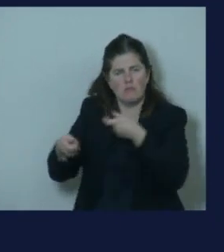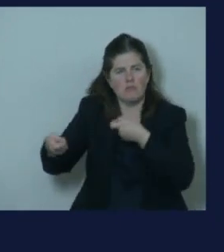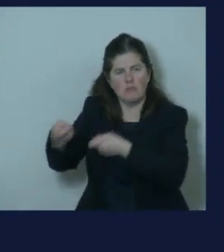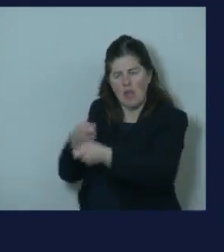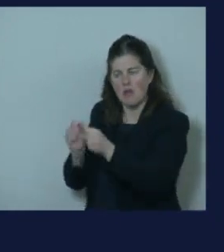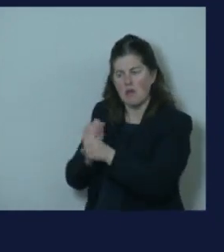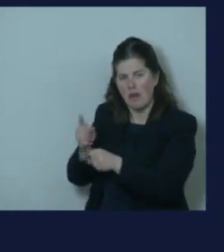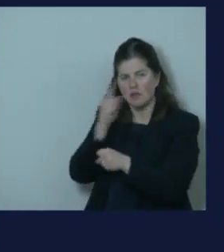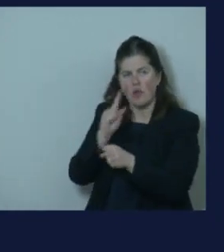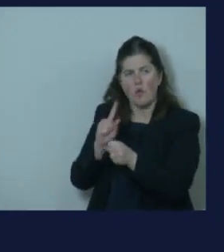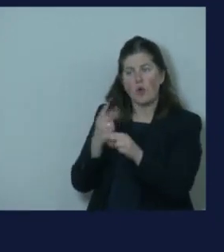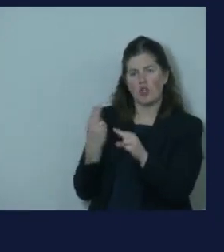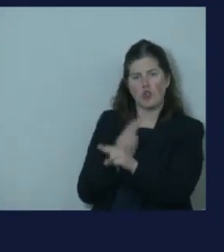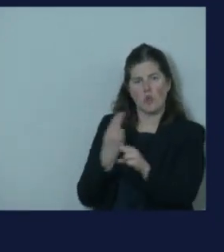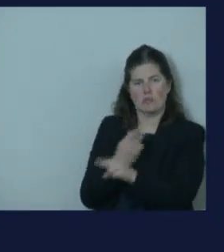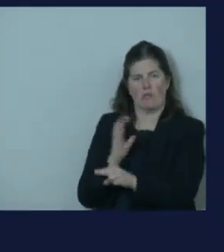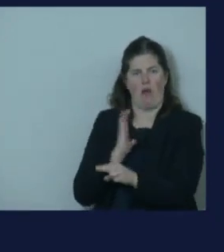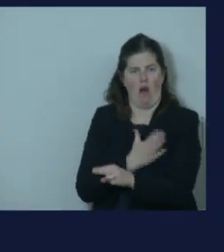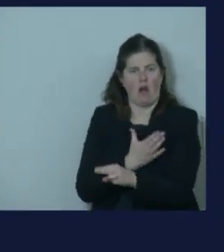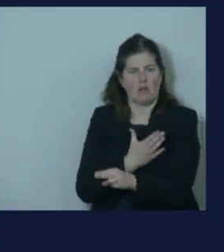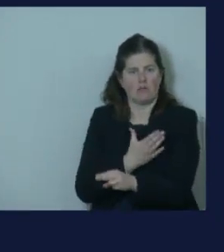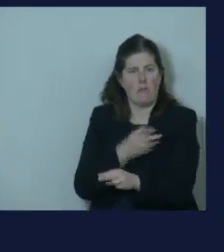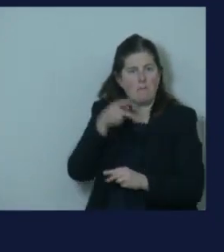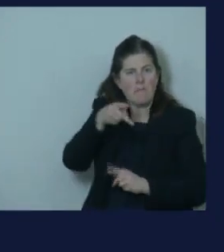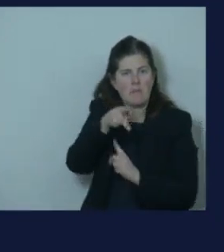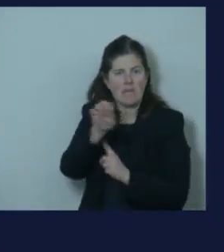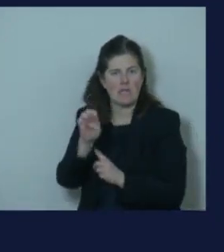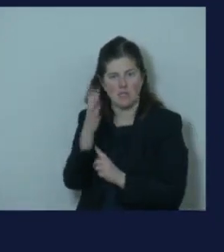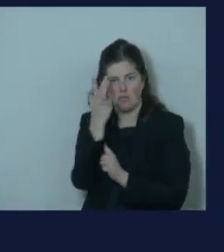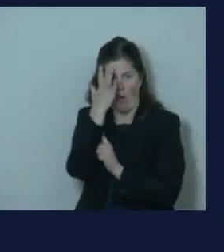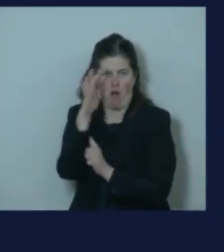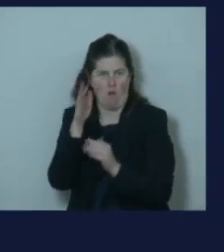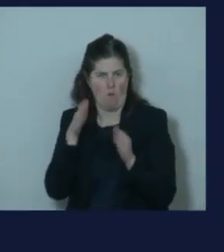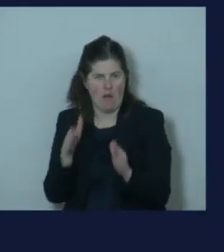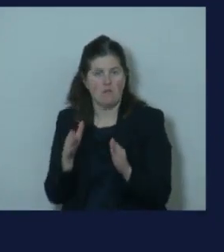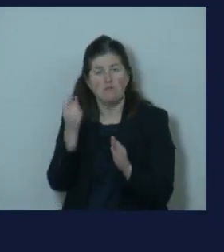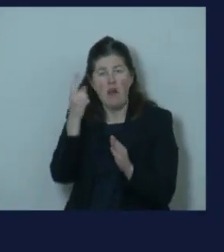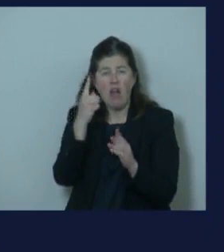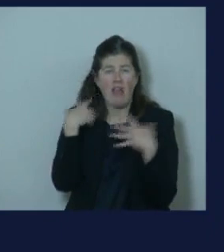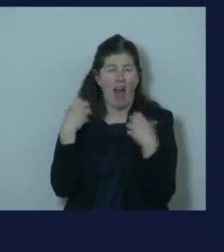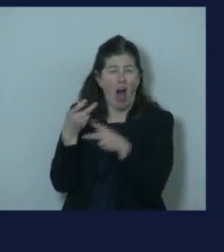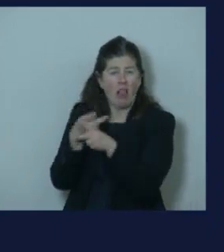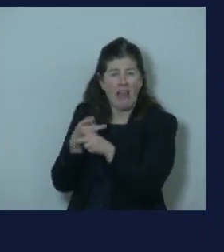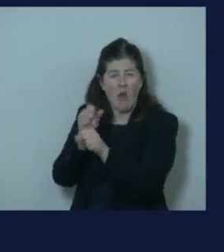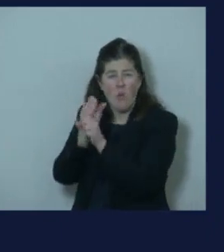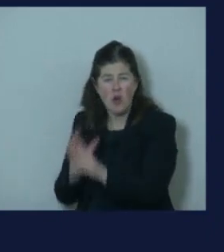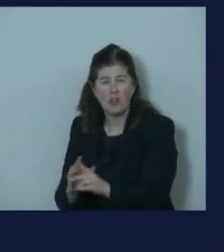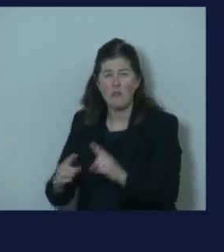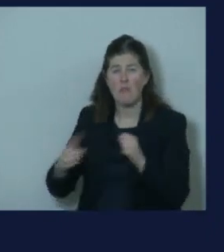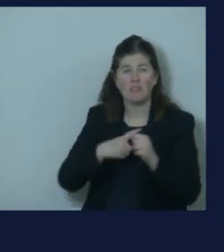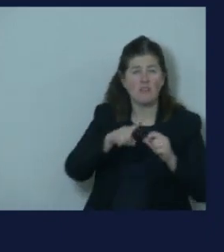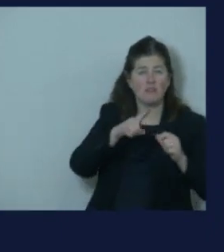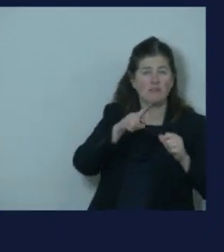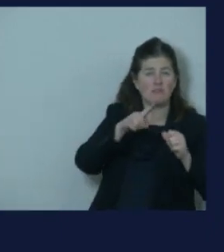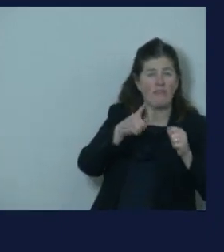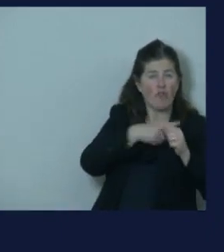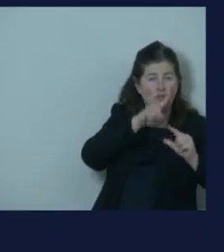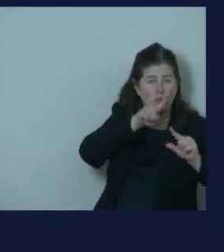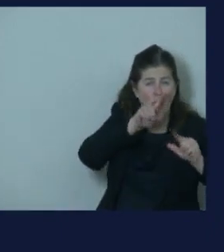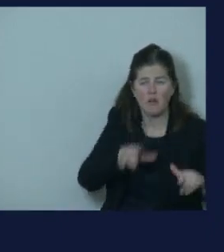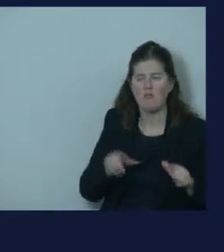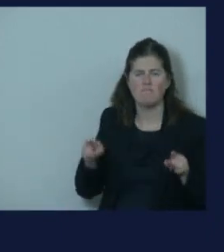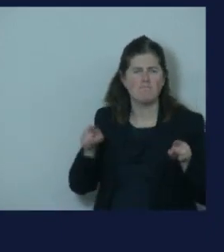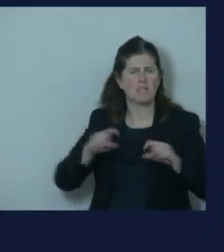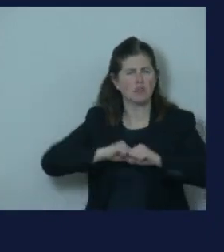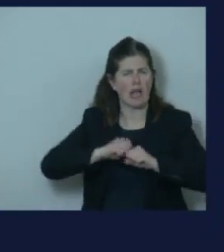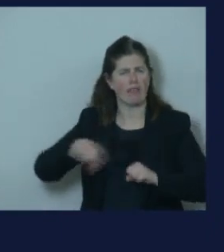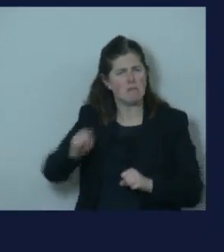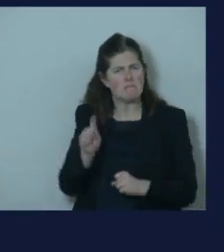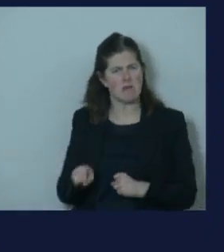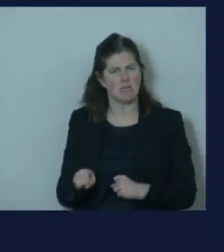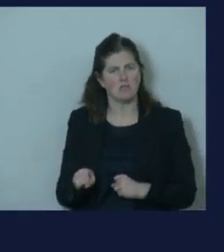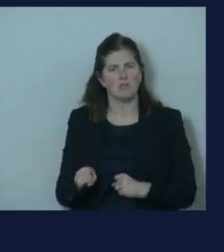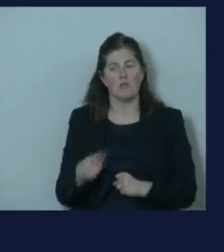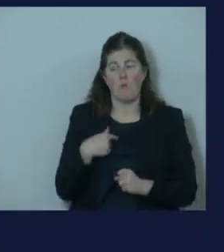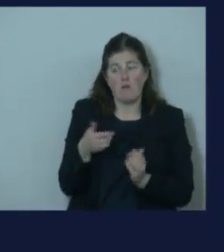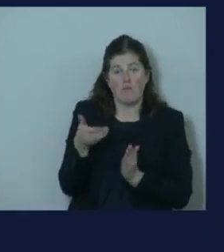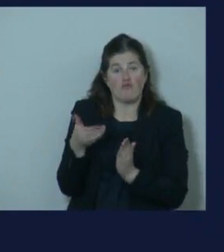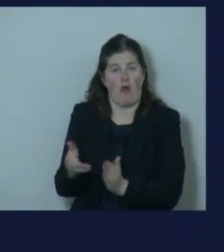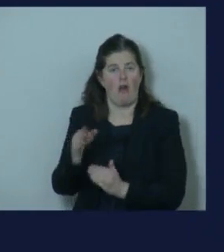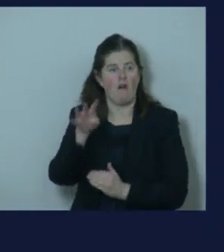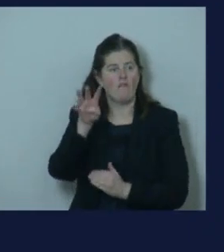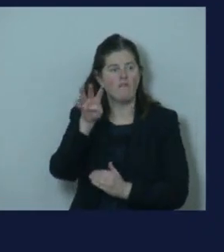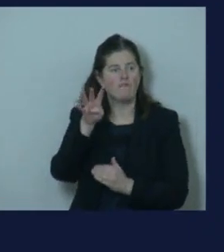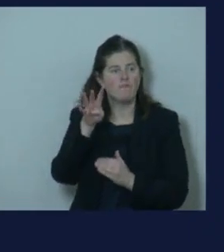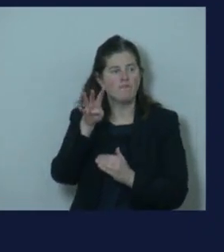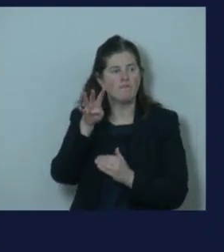YOU CAN’T DO THAT WITH MASKS AND OTHER PPE FOREVER, BUT YOU CAN DO THAT A FEW TIMES AND REALLY MAKE SURE WE ARE LEVERAGING OUR PERSONAL PROTECTIVE EQUIPMENT.